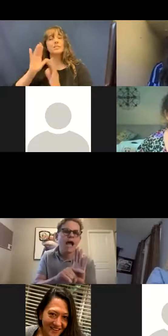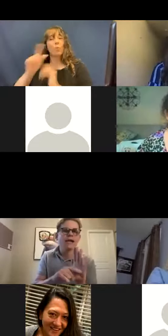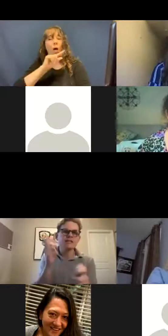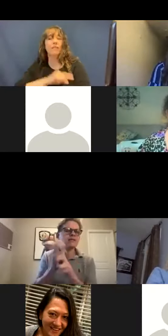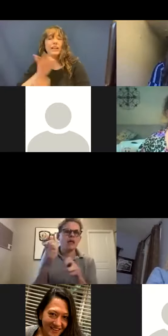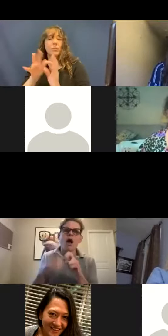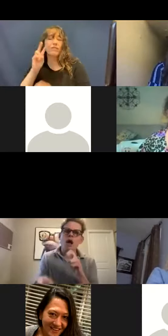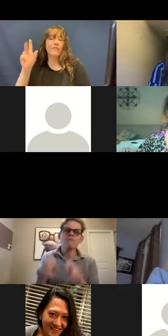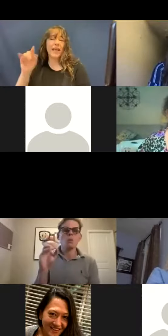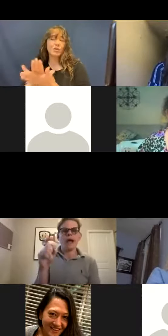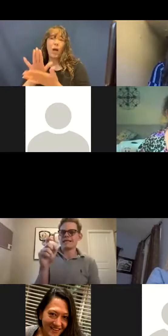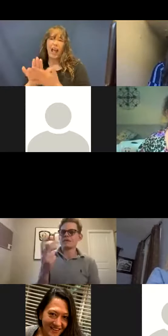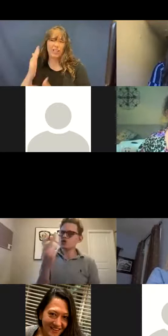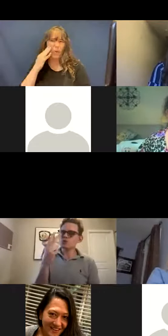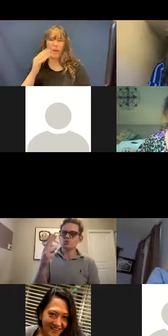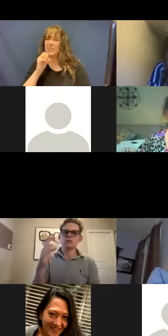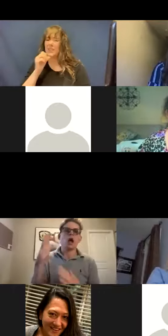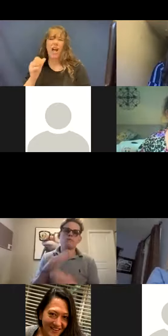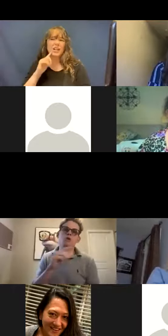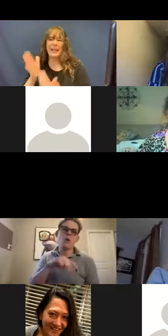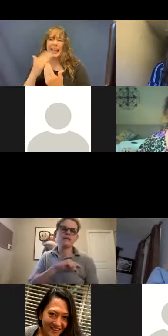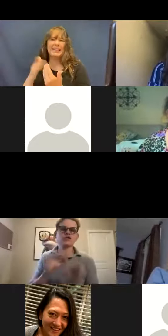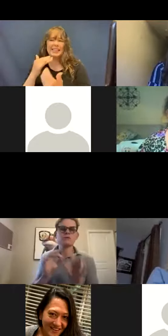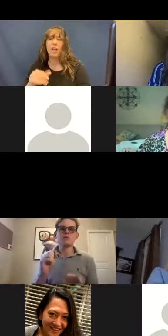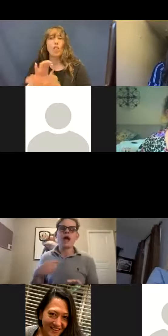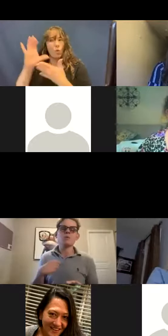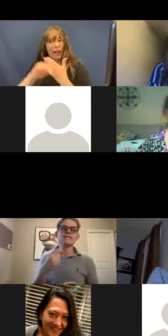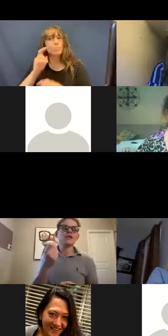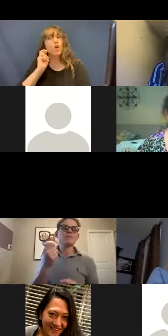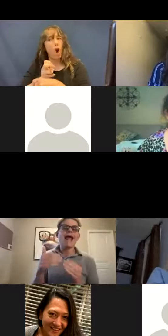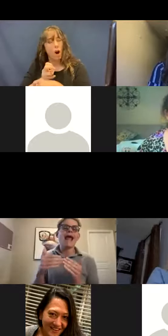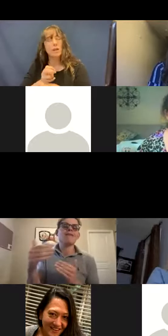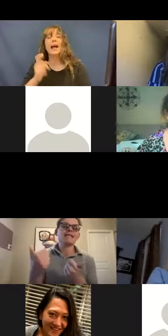I knew it was not going to be easy. The curriculum is hard. I really needed two very qualified